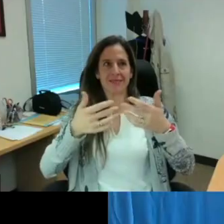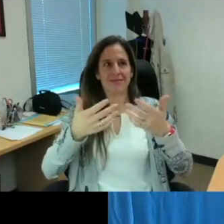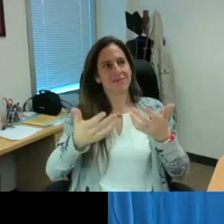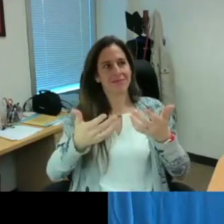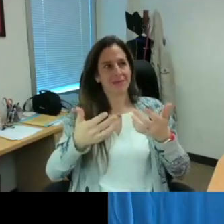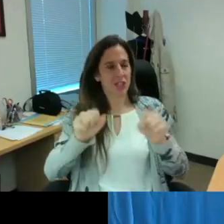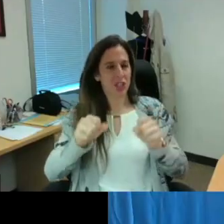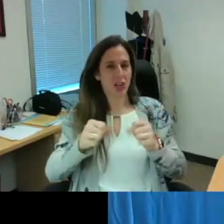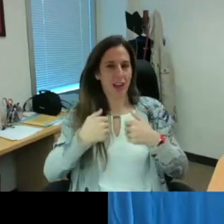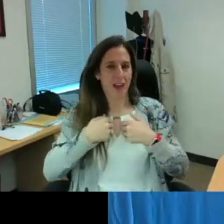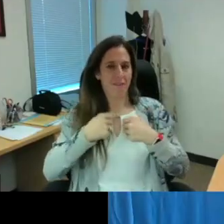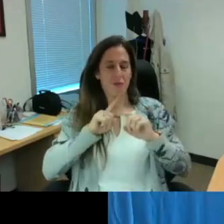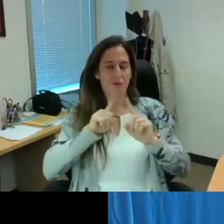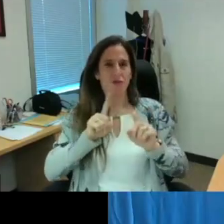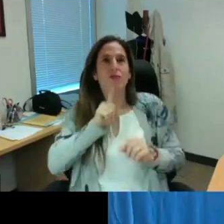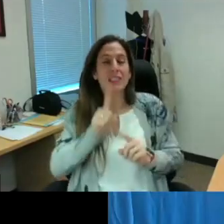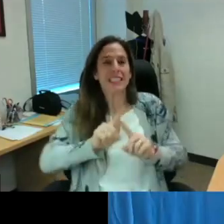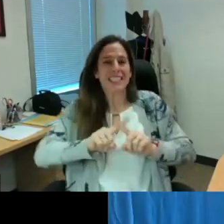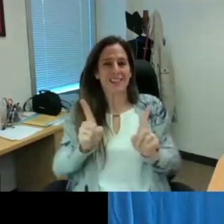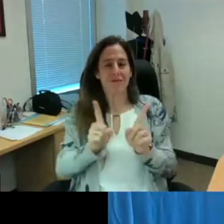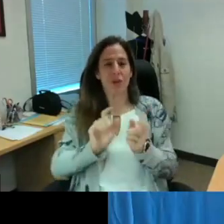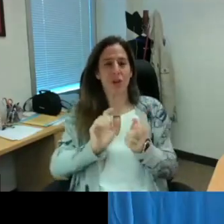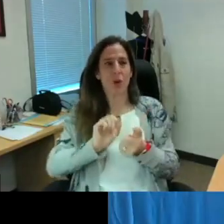uh parenting and how they interact with their